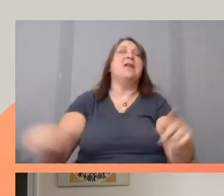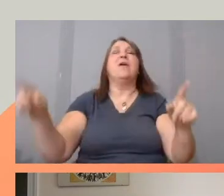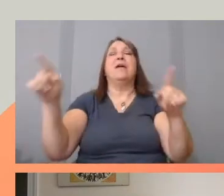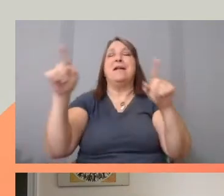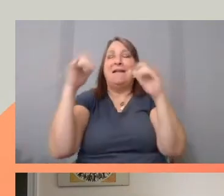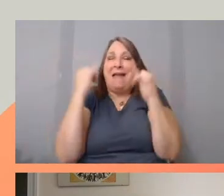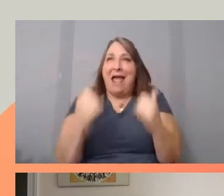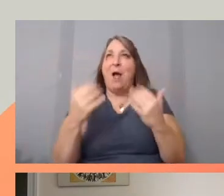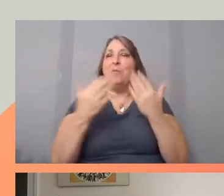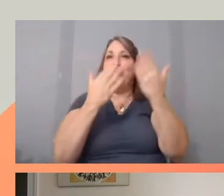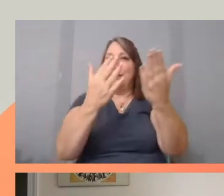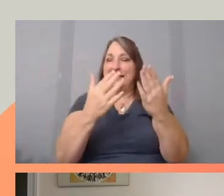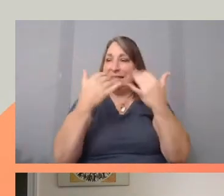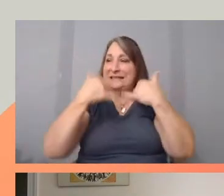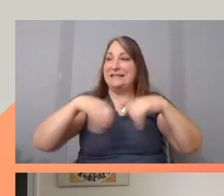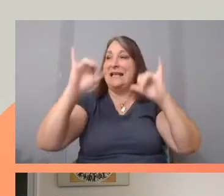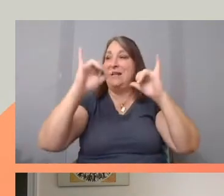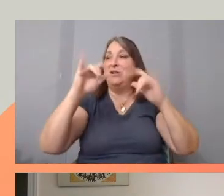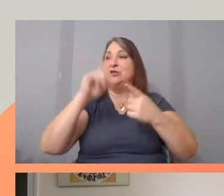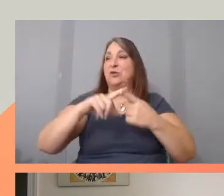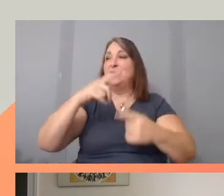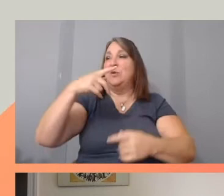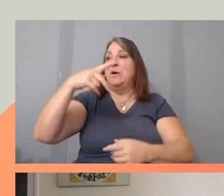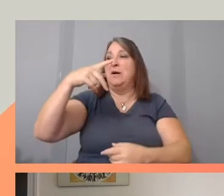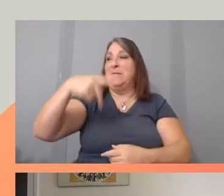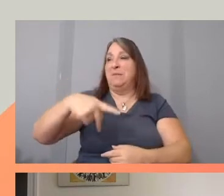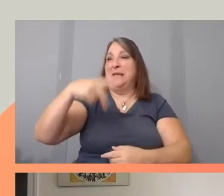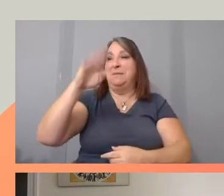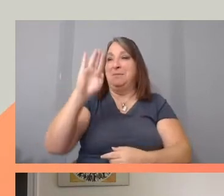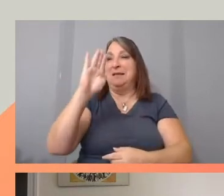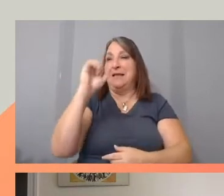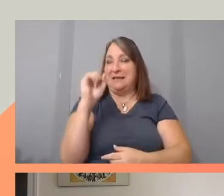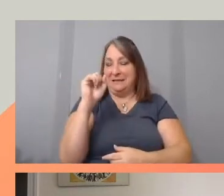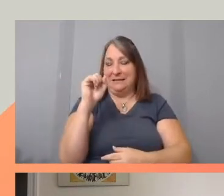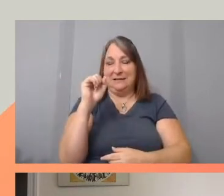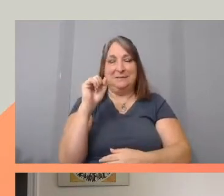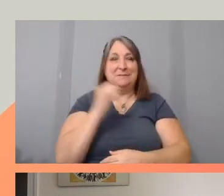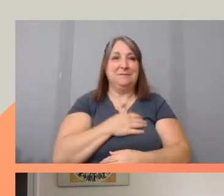which is a very different approach from public.